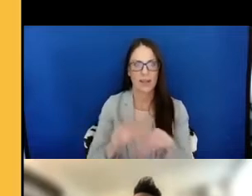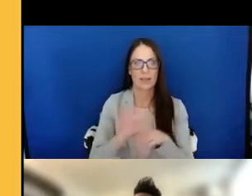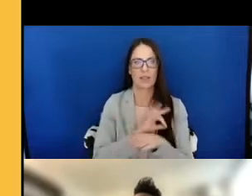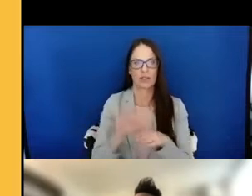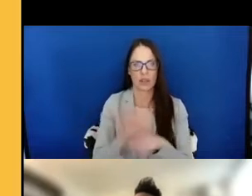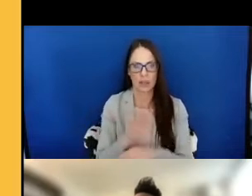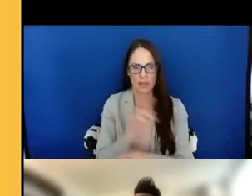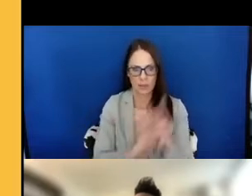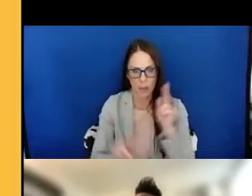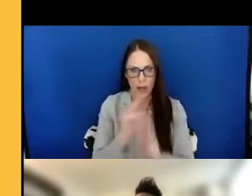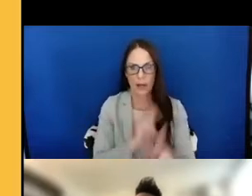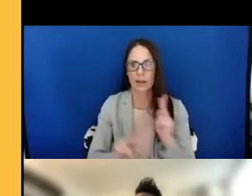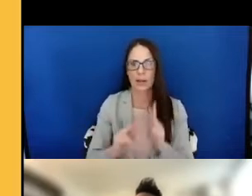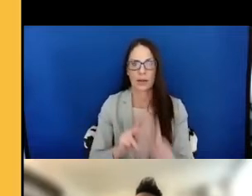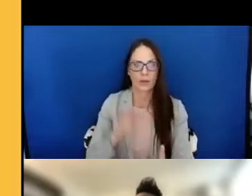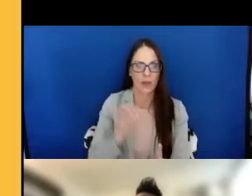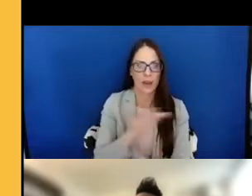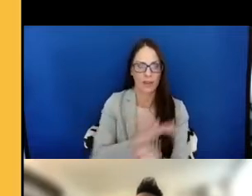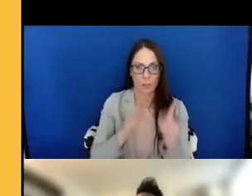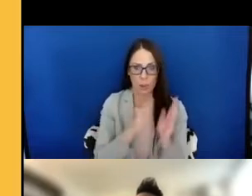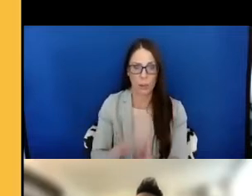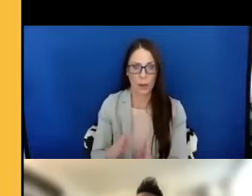15:29:05 which the environment has been prepared prior to their arrival.